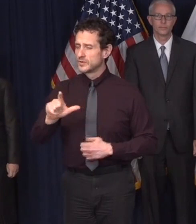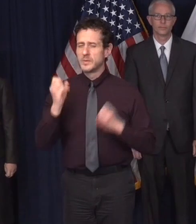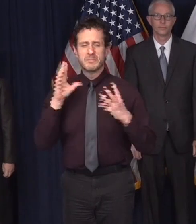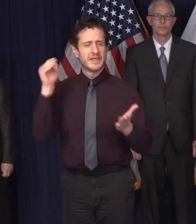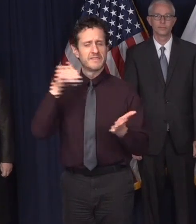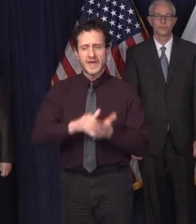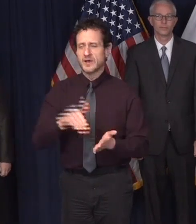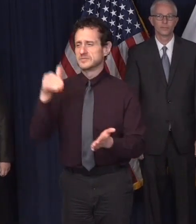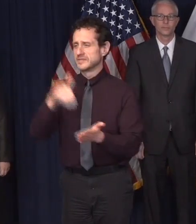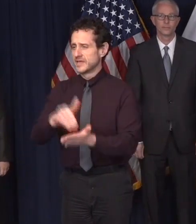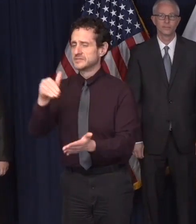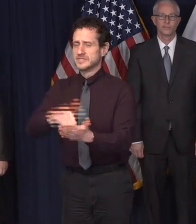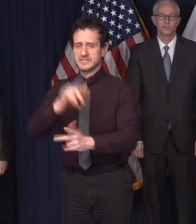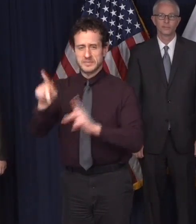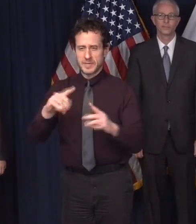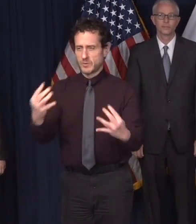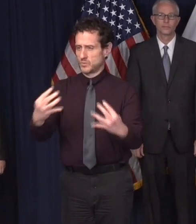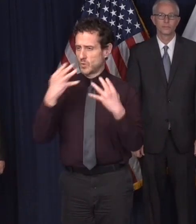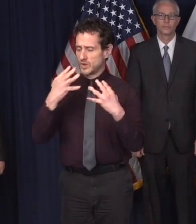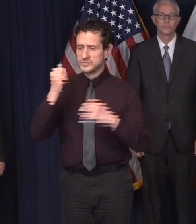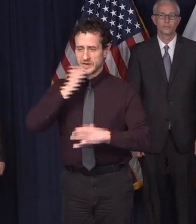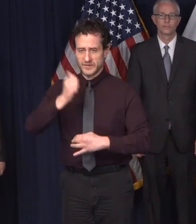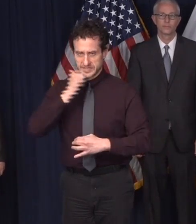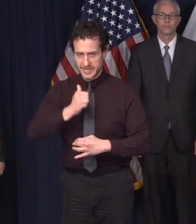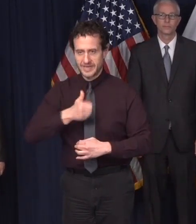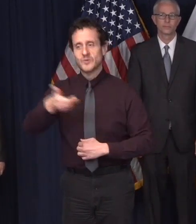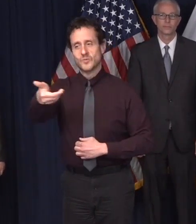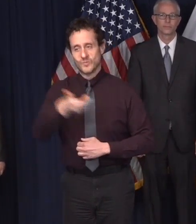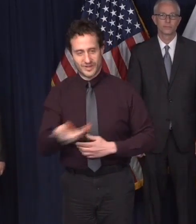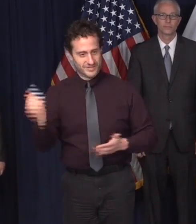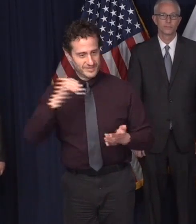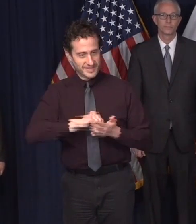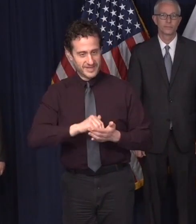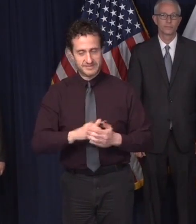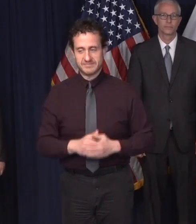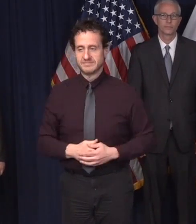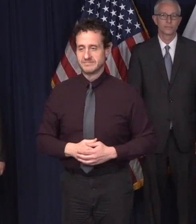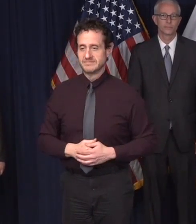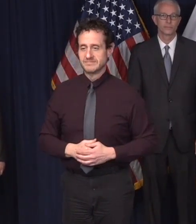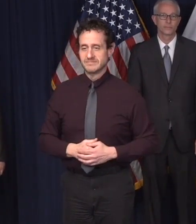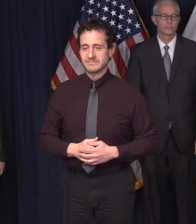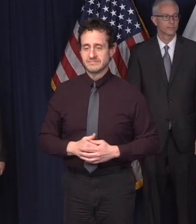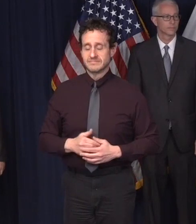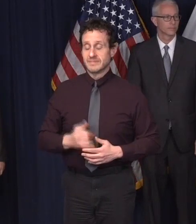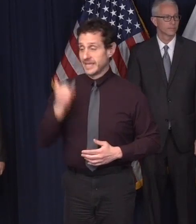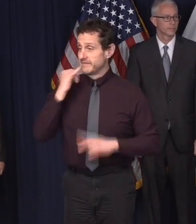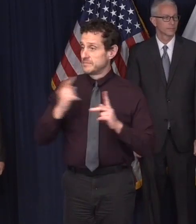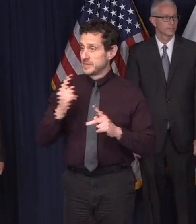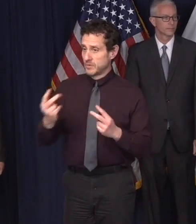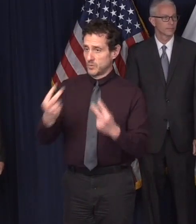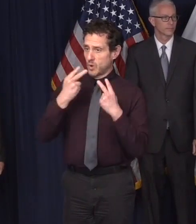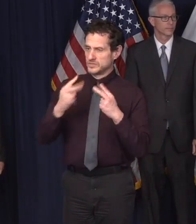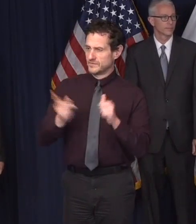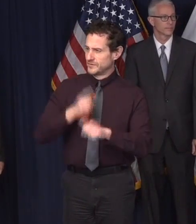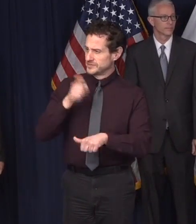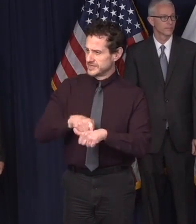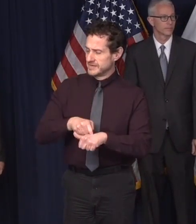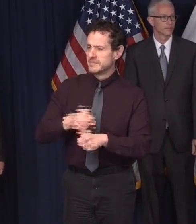WE ARE JOINED WITH DR. ALLISON ARWOODY. TO THE THOUSANDS OF PEOPLE ACROSS THE STATE WHO HAVE BEEN JOINING US EVERY DAY VIA LIVE